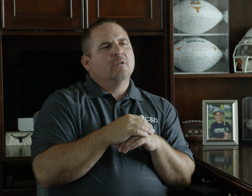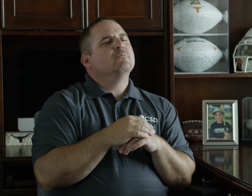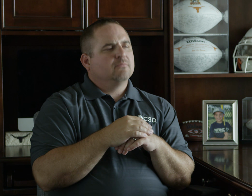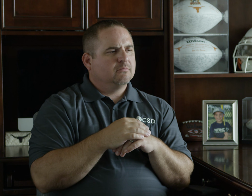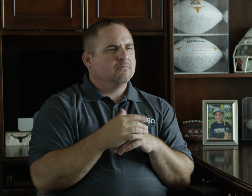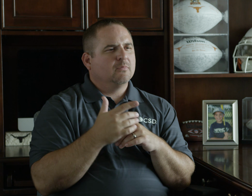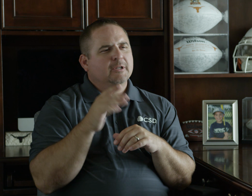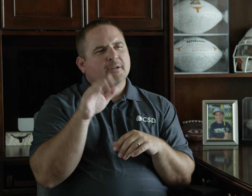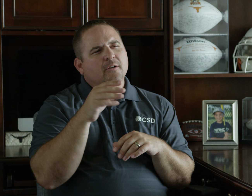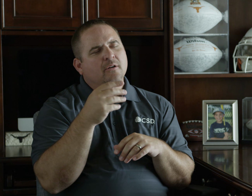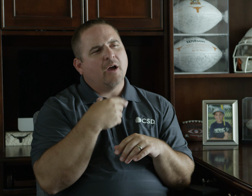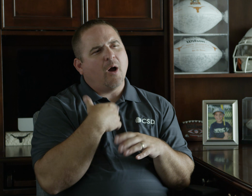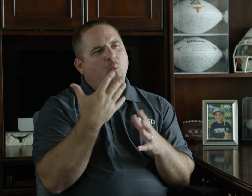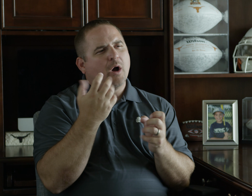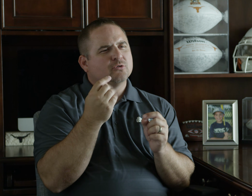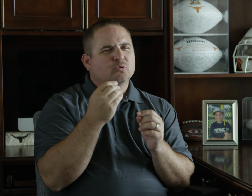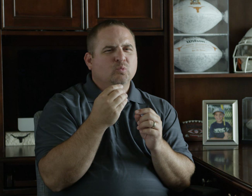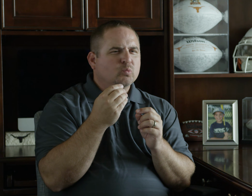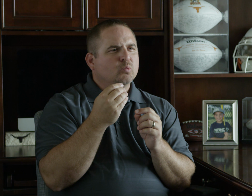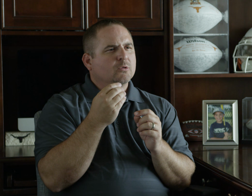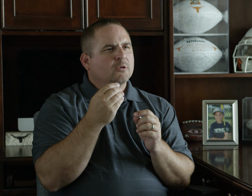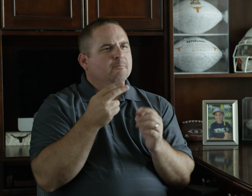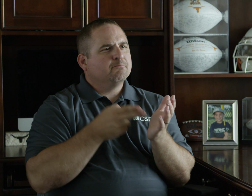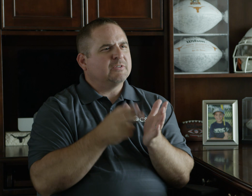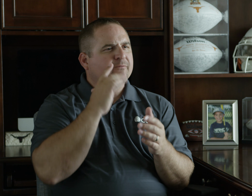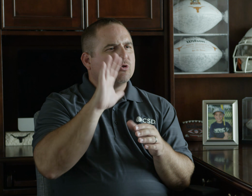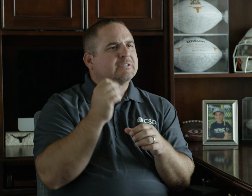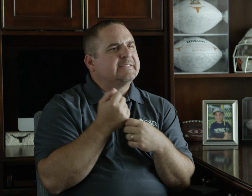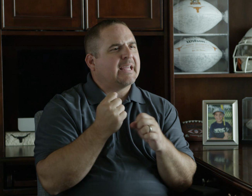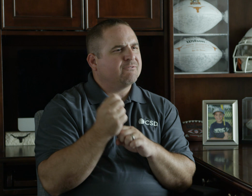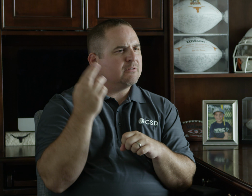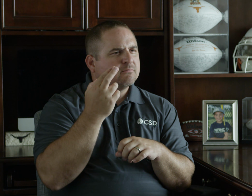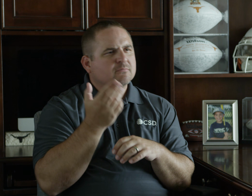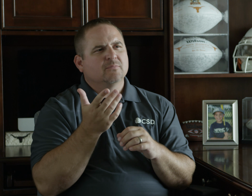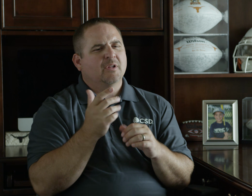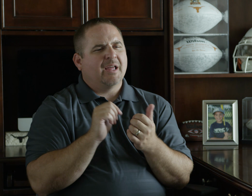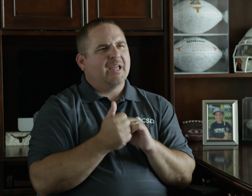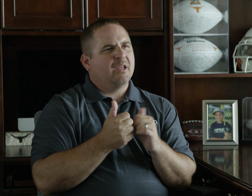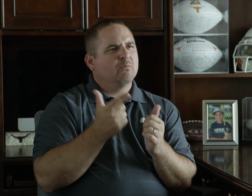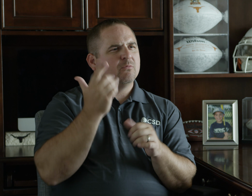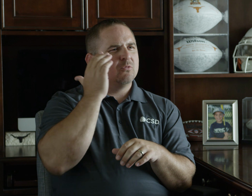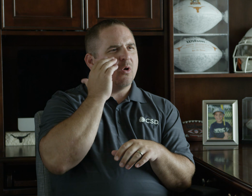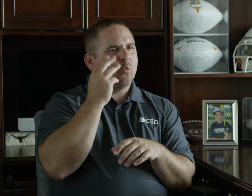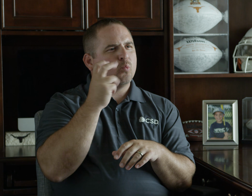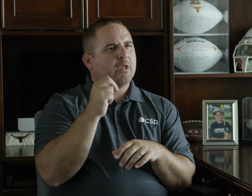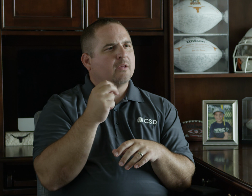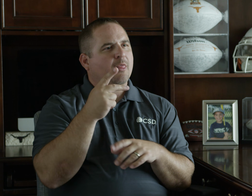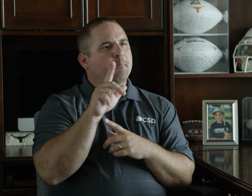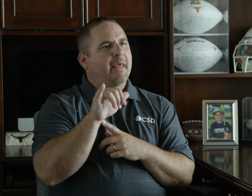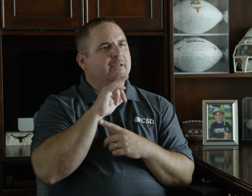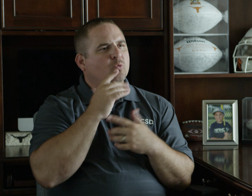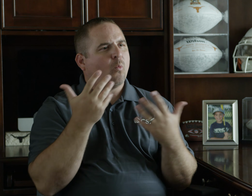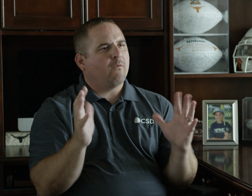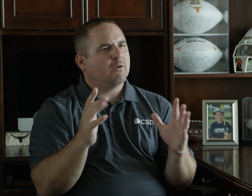"I want to ensure your safety on the field, how do you know when the play is over,